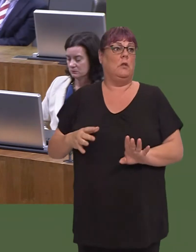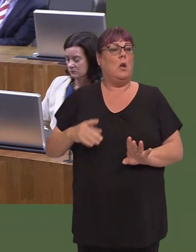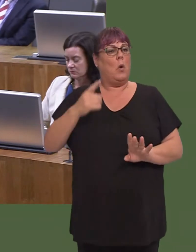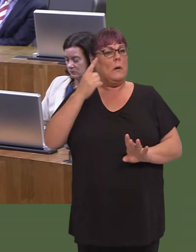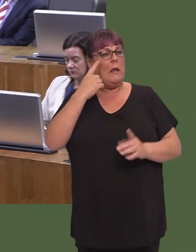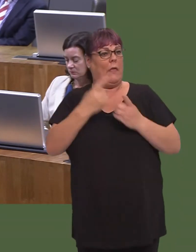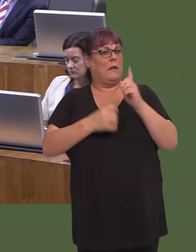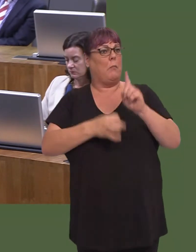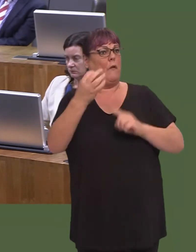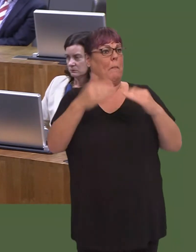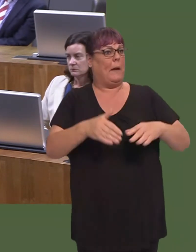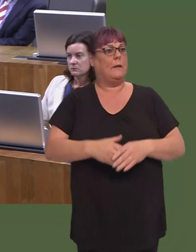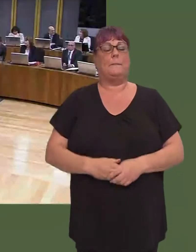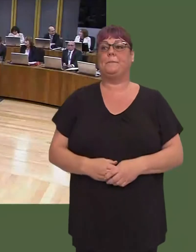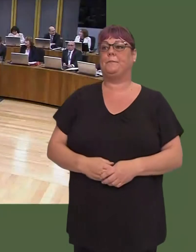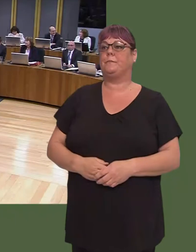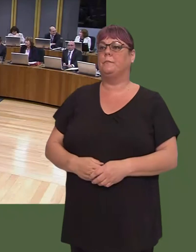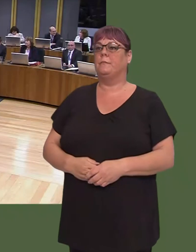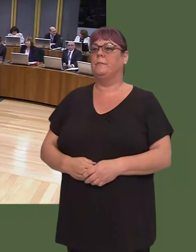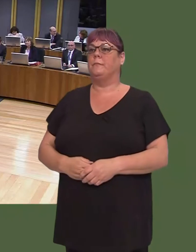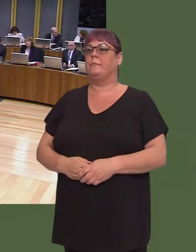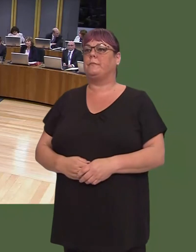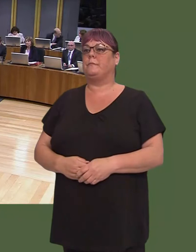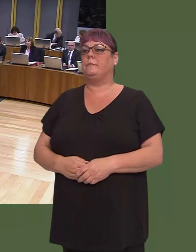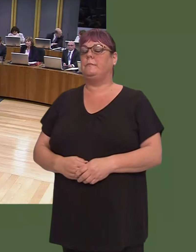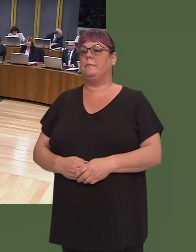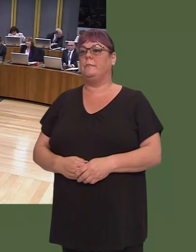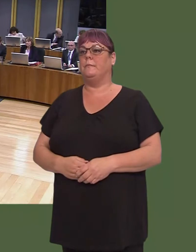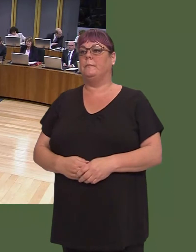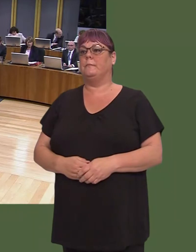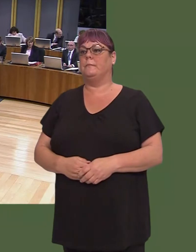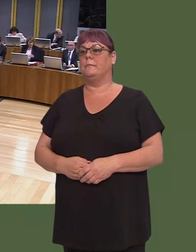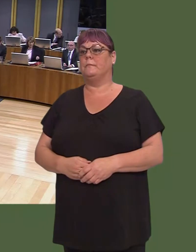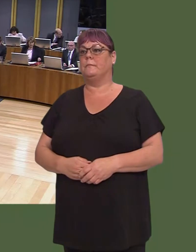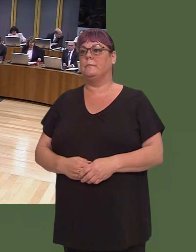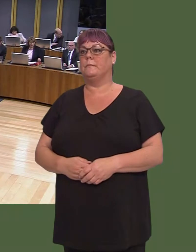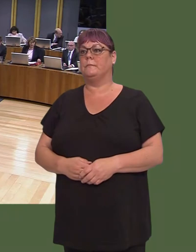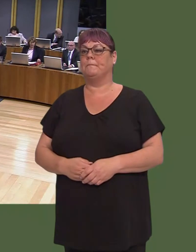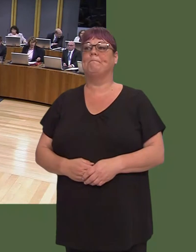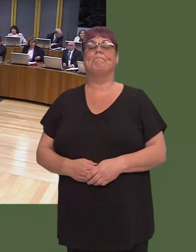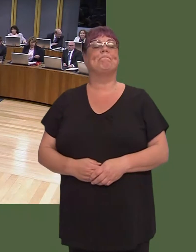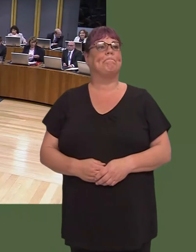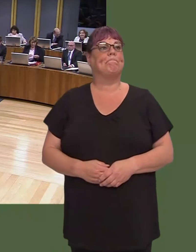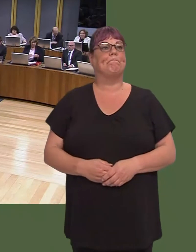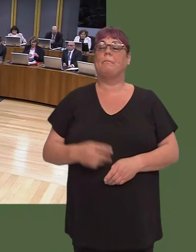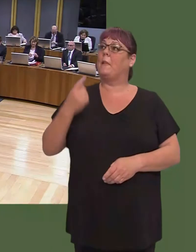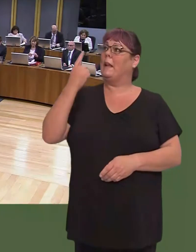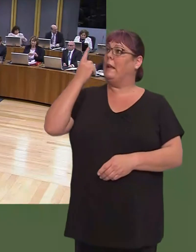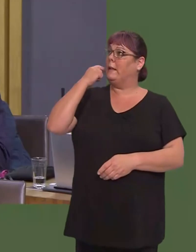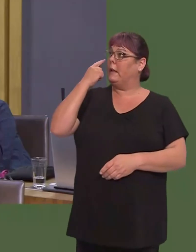they didn't like the result, and went into the 2005 general election on a manifesto of